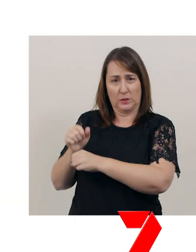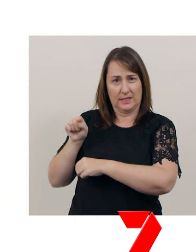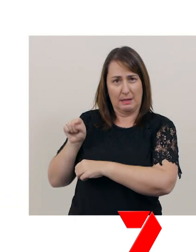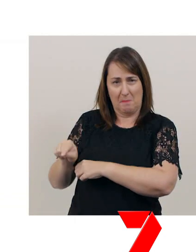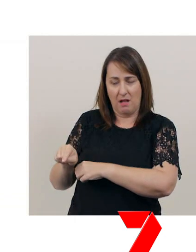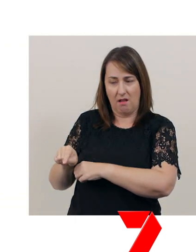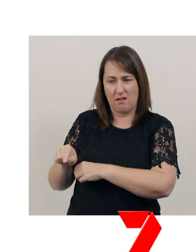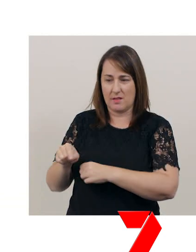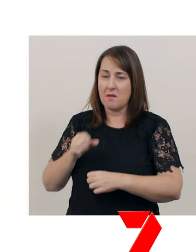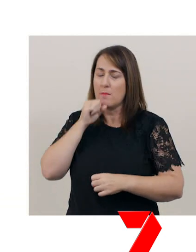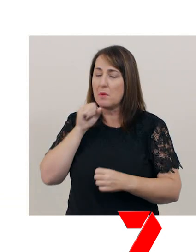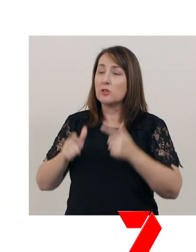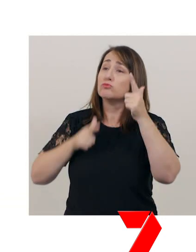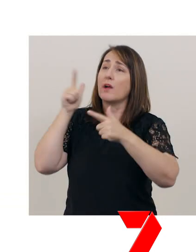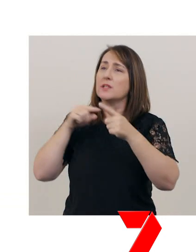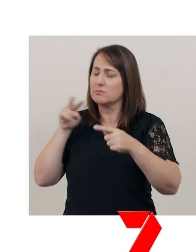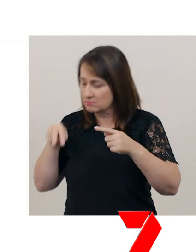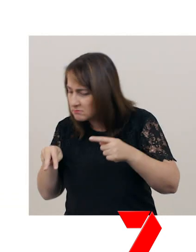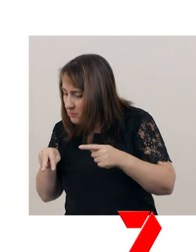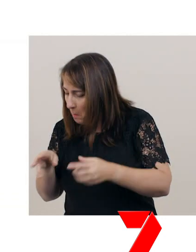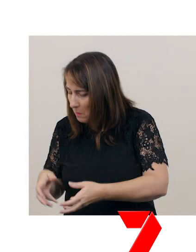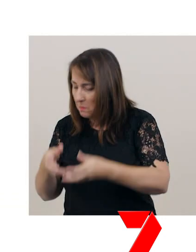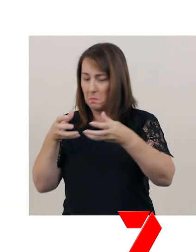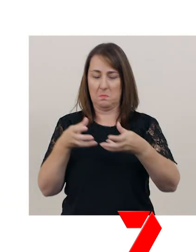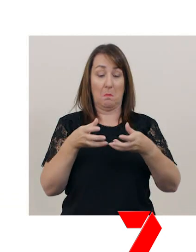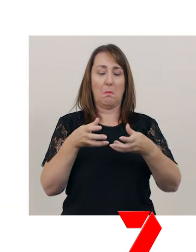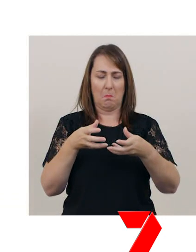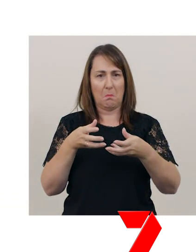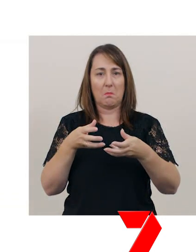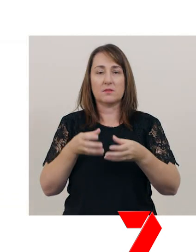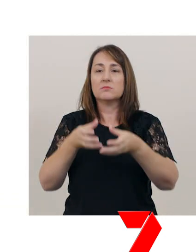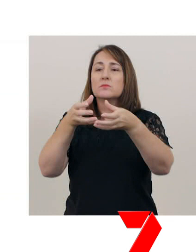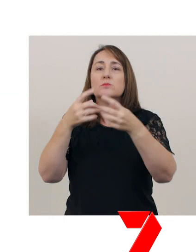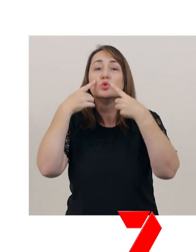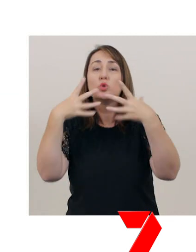who, a short time later, showed it to the King of Tua Huan,